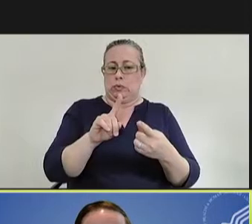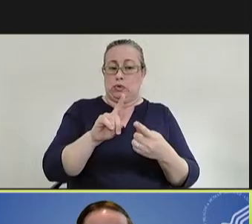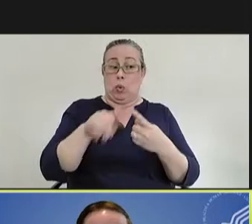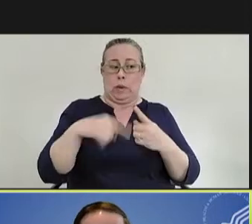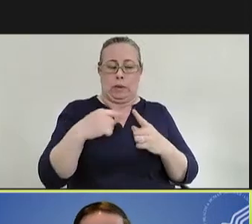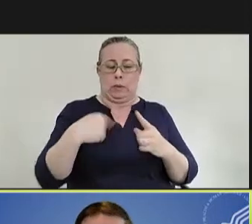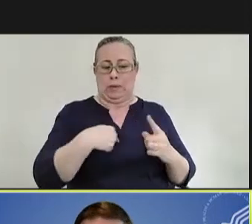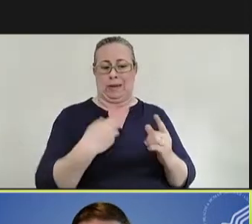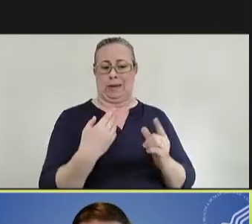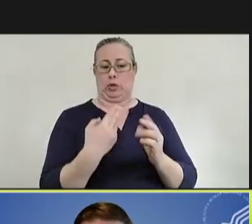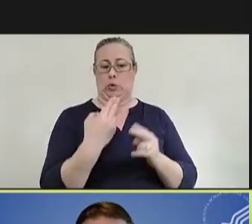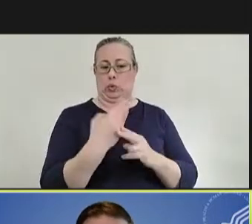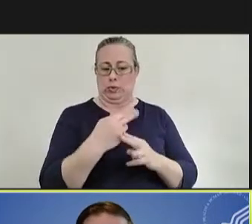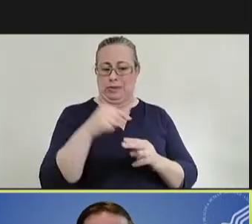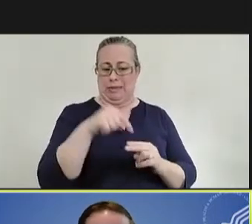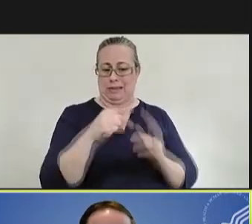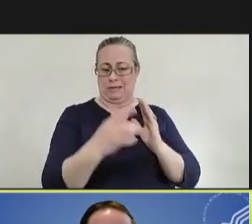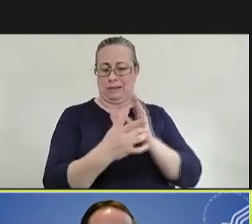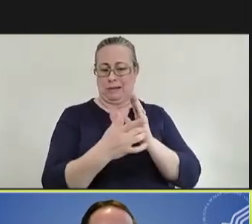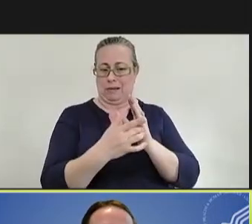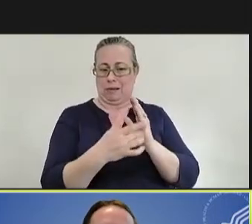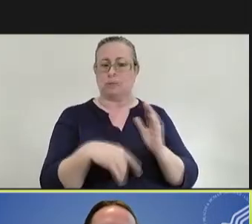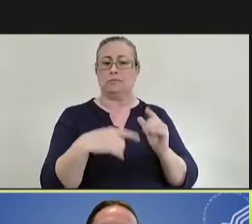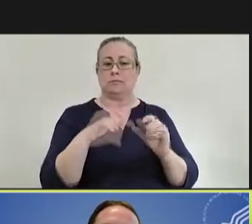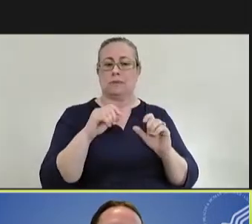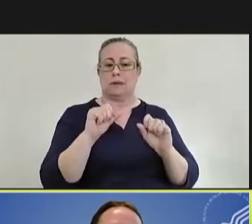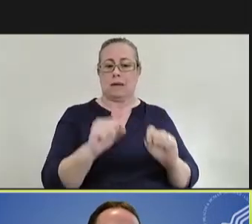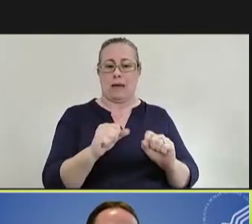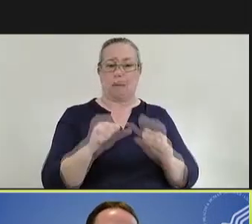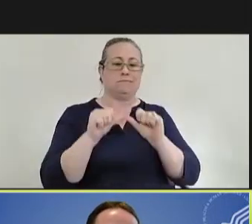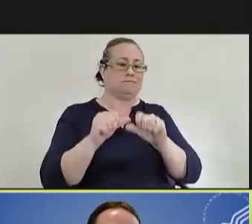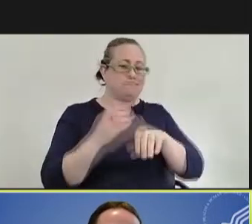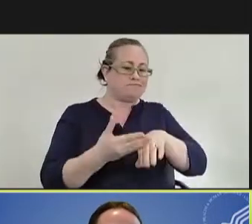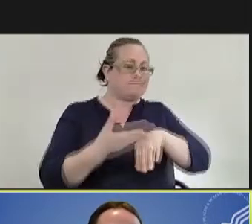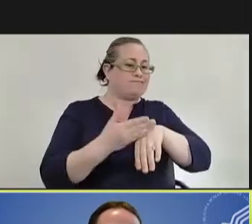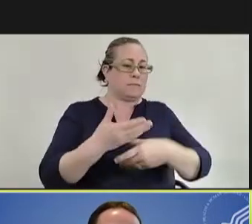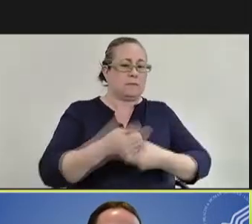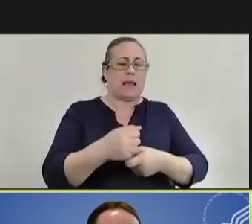that they're trusted and we can have confidence in them and talk about some of the applications as